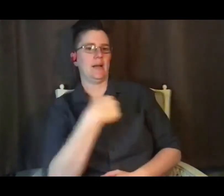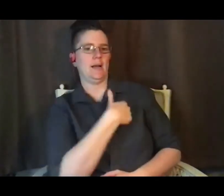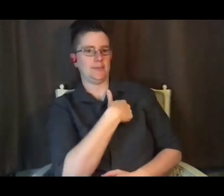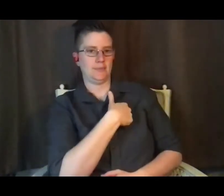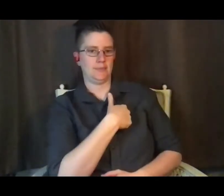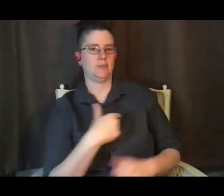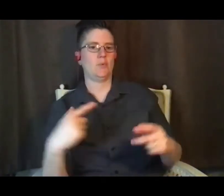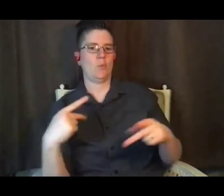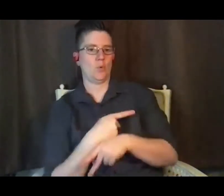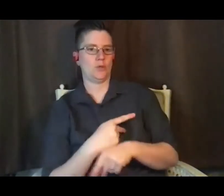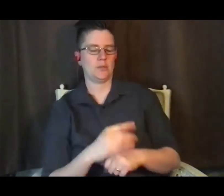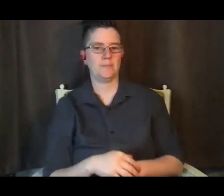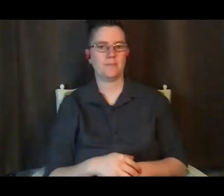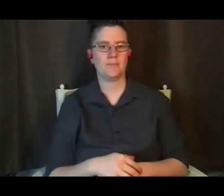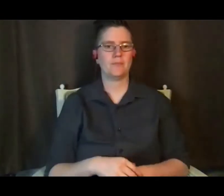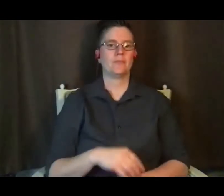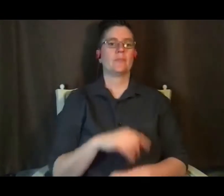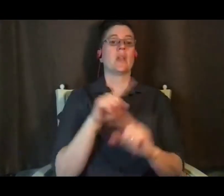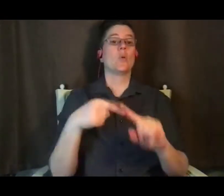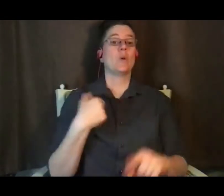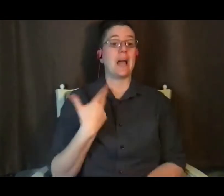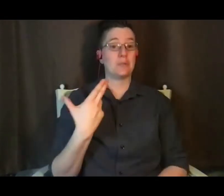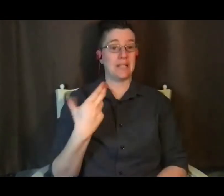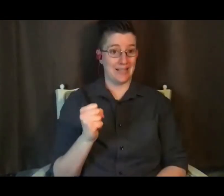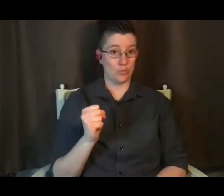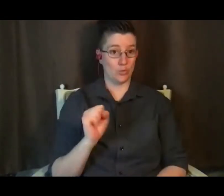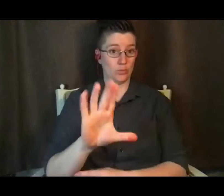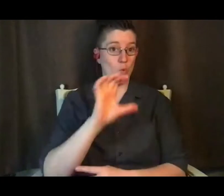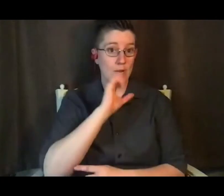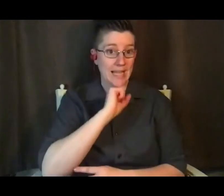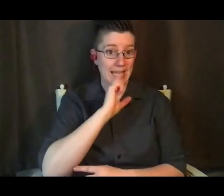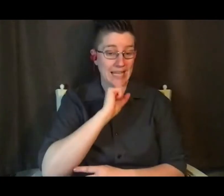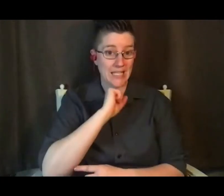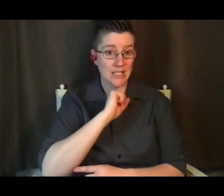when i was in high school your age i was falsely accused of planning a school shooting